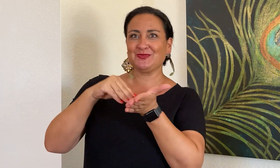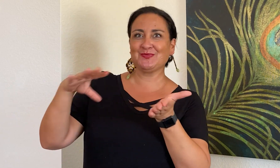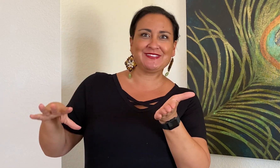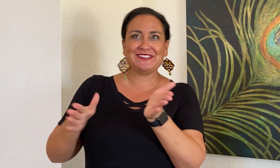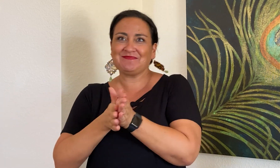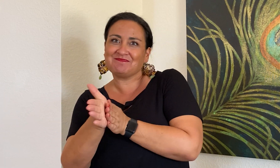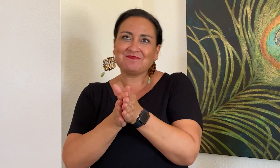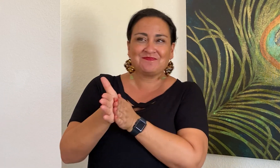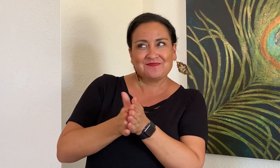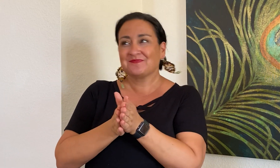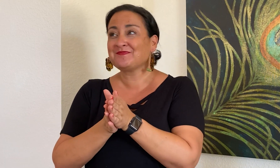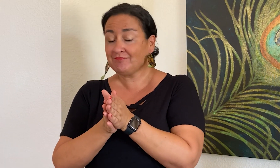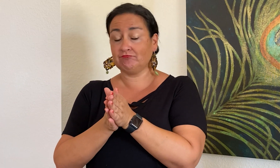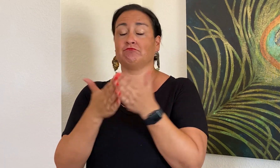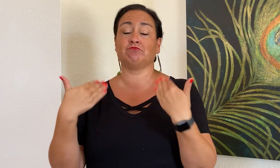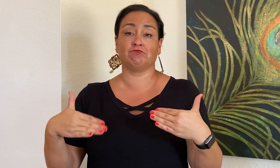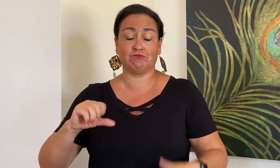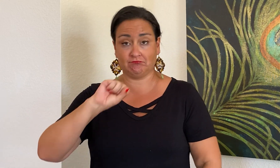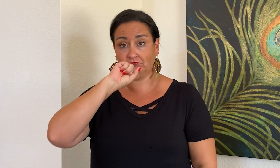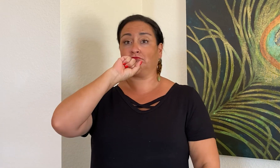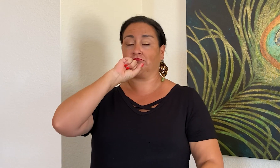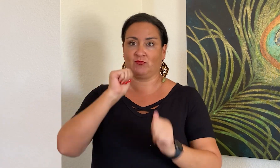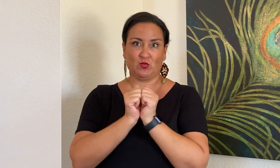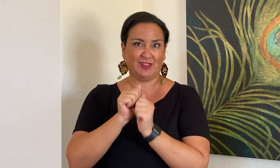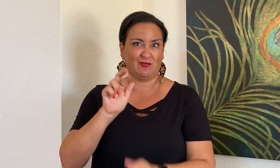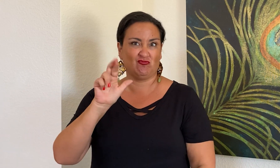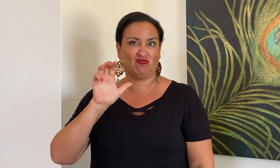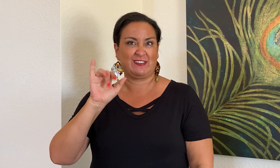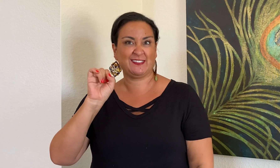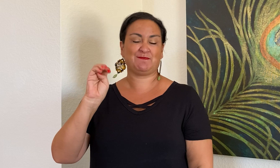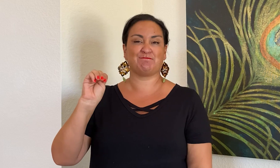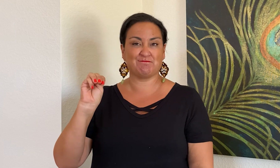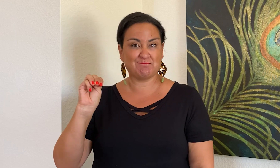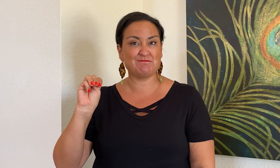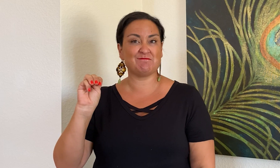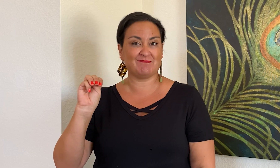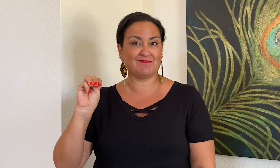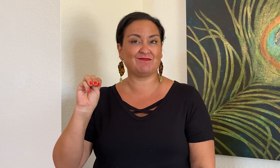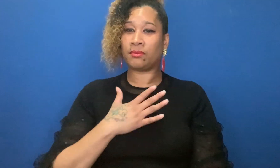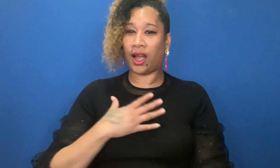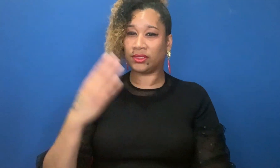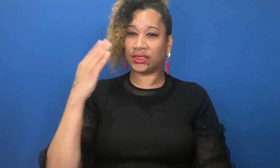as a Deaf student, but she faced the harsh reality of racism there.